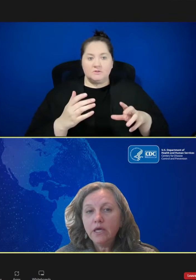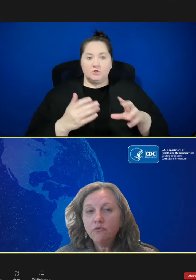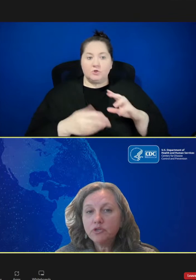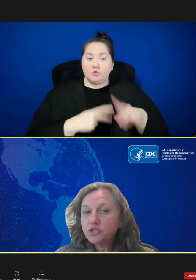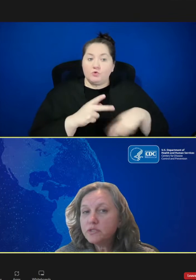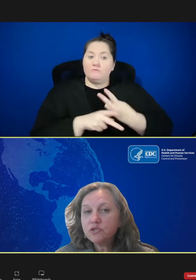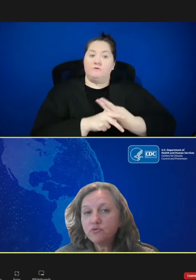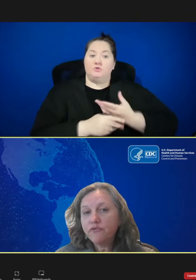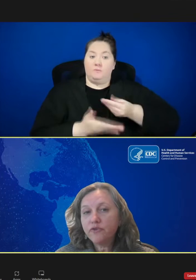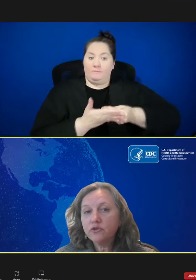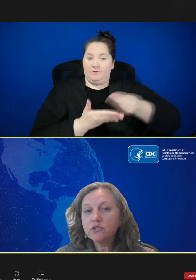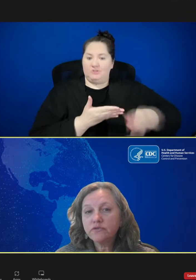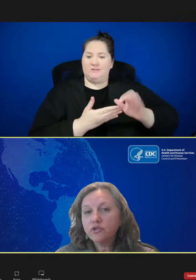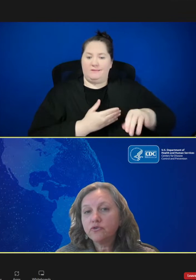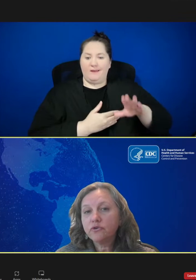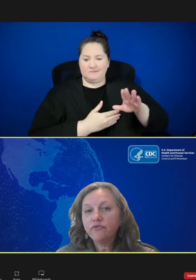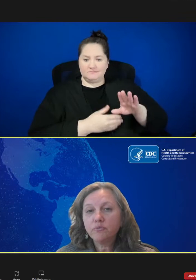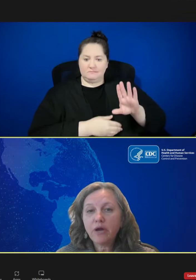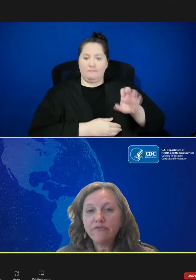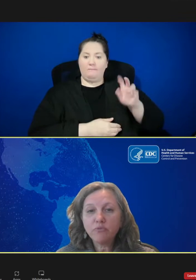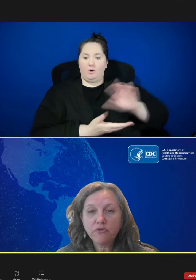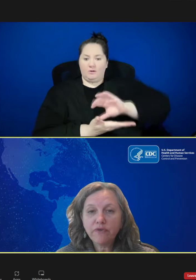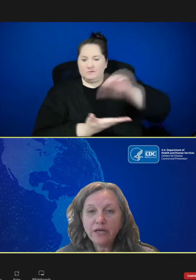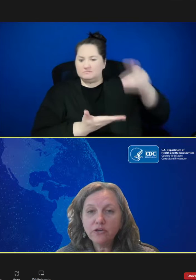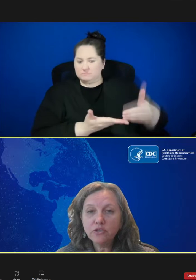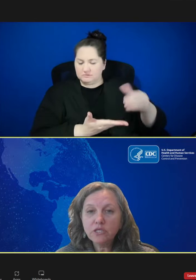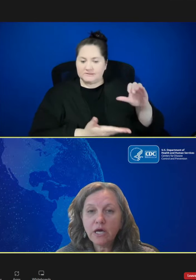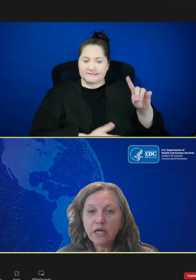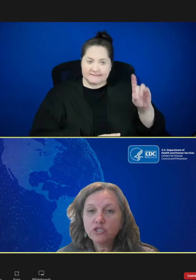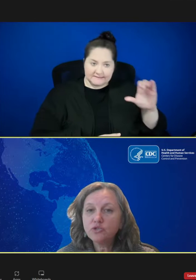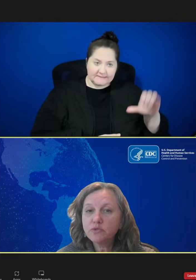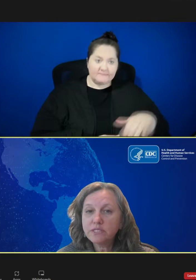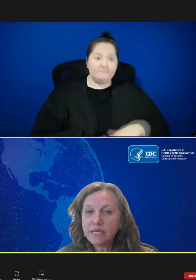It reduces referrals of children from private providers to state